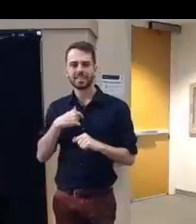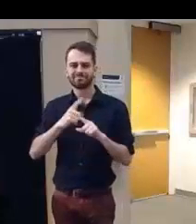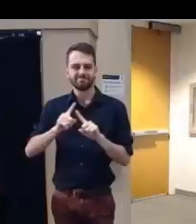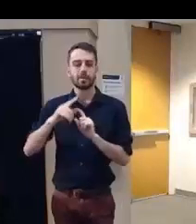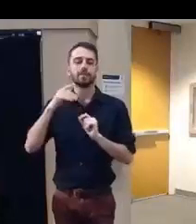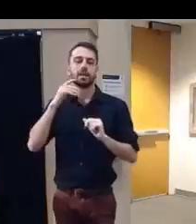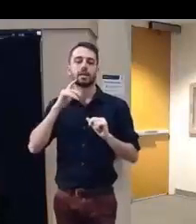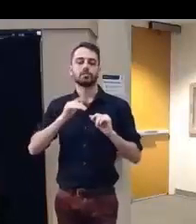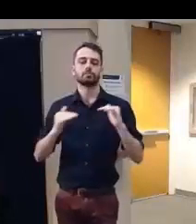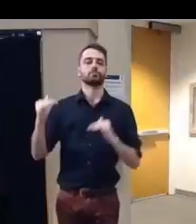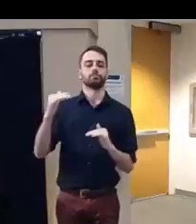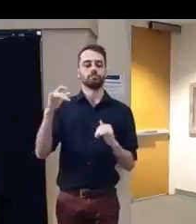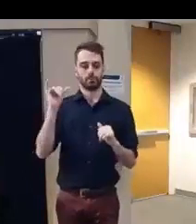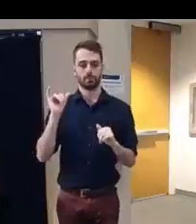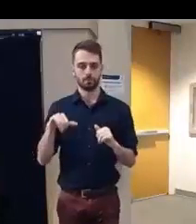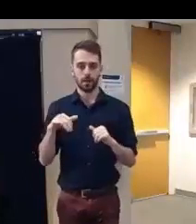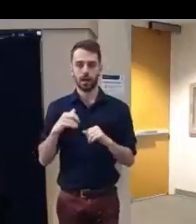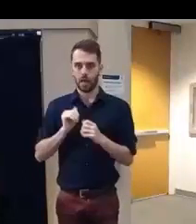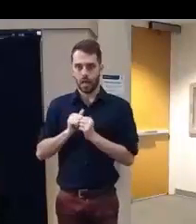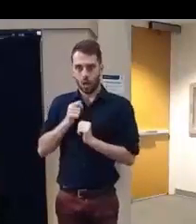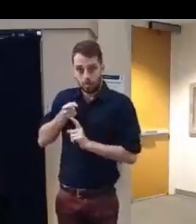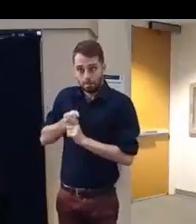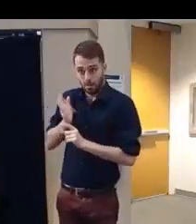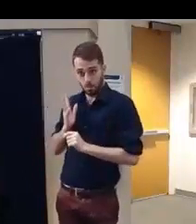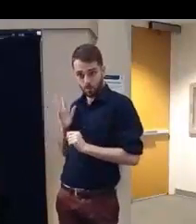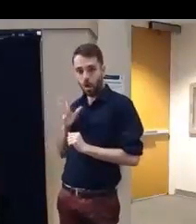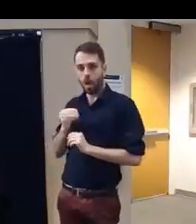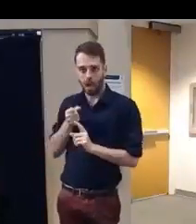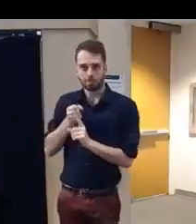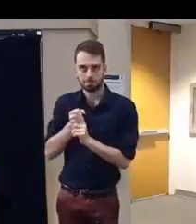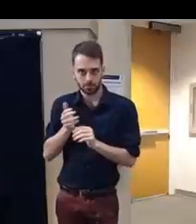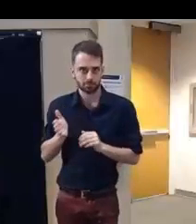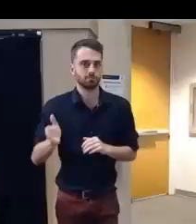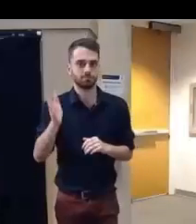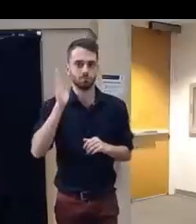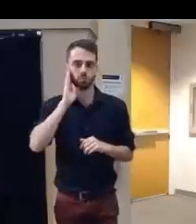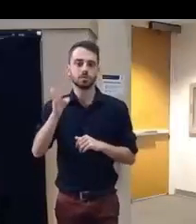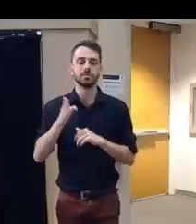and work with and care for today and then also the diverse ways that individuals in our community